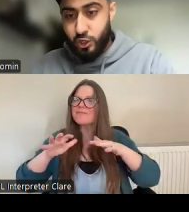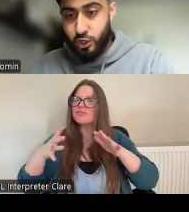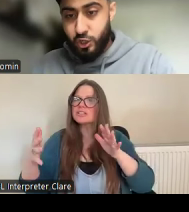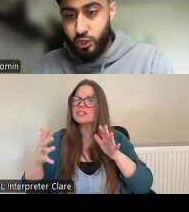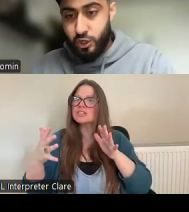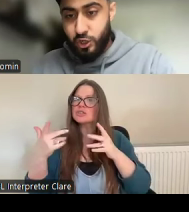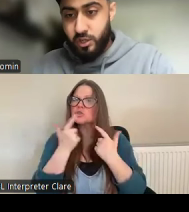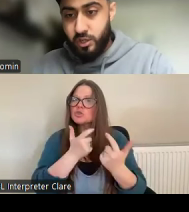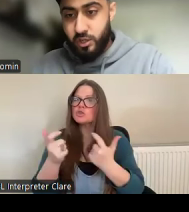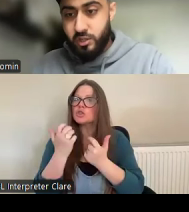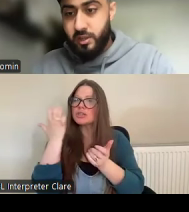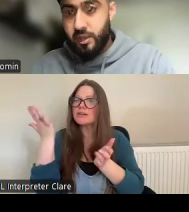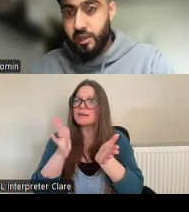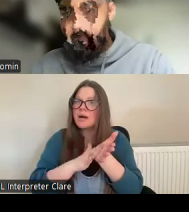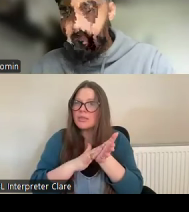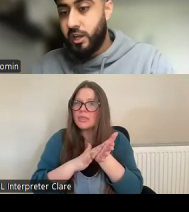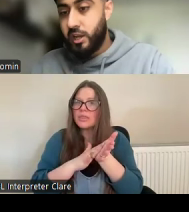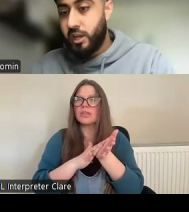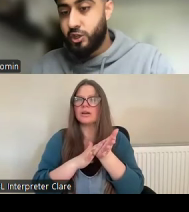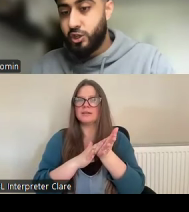We've got things like three month change and year-on-year change.